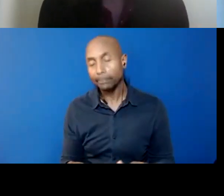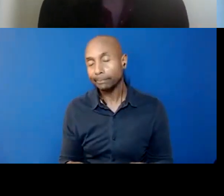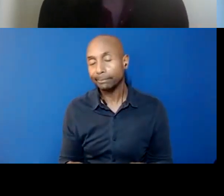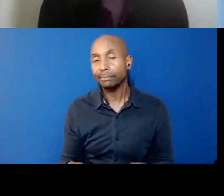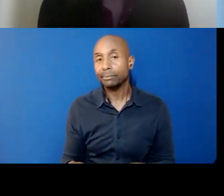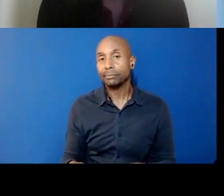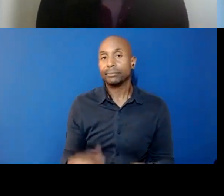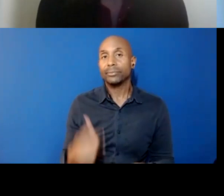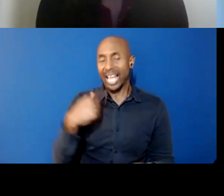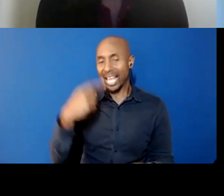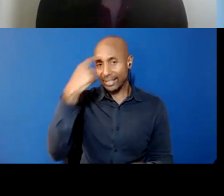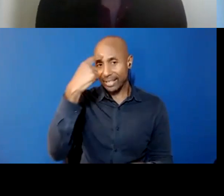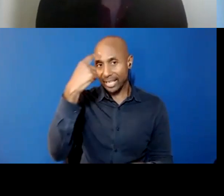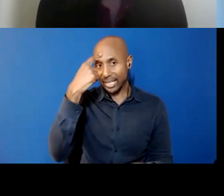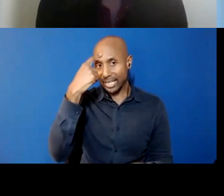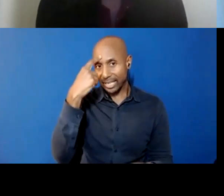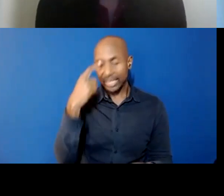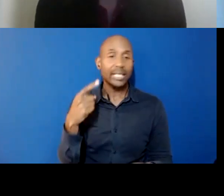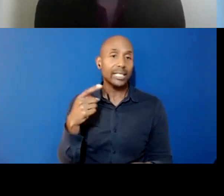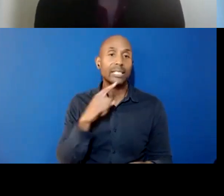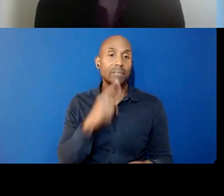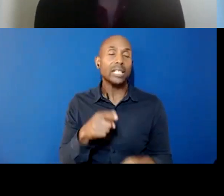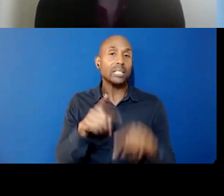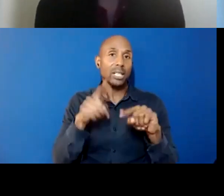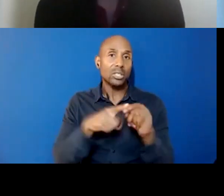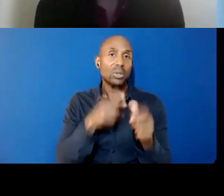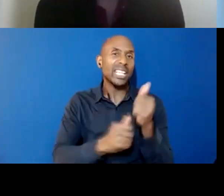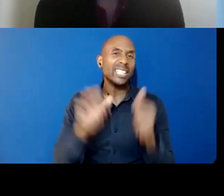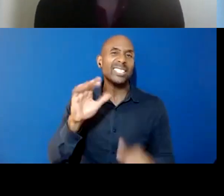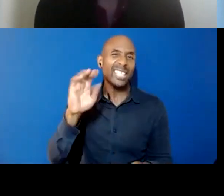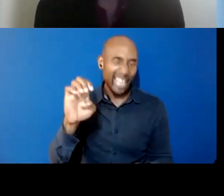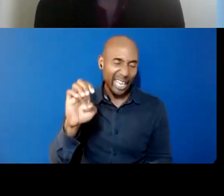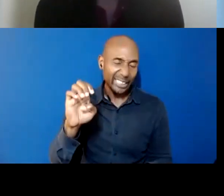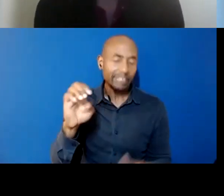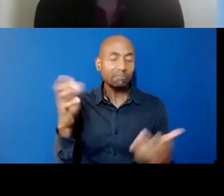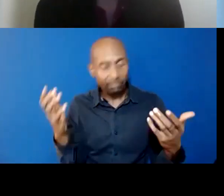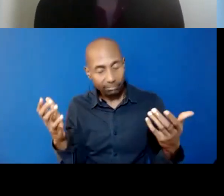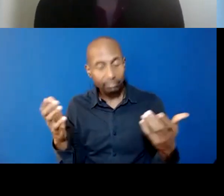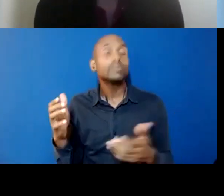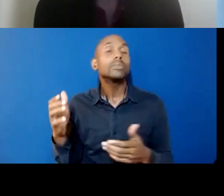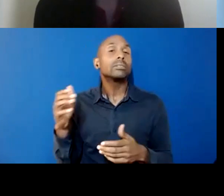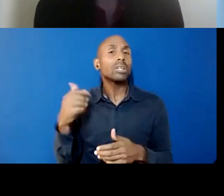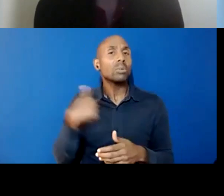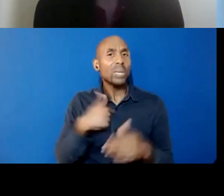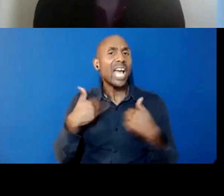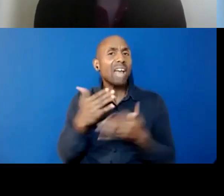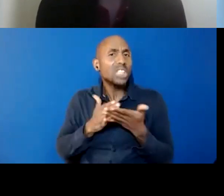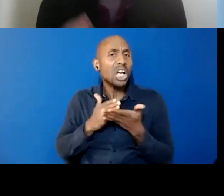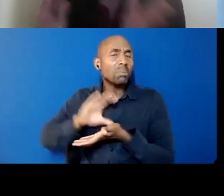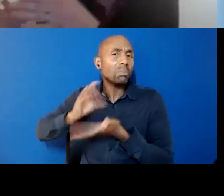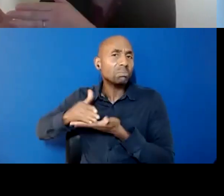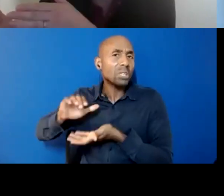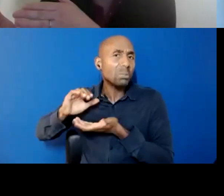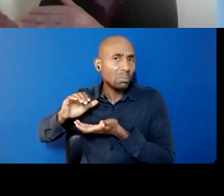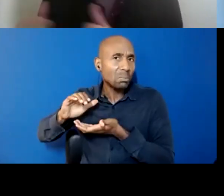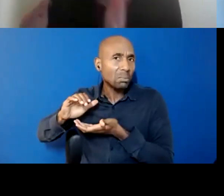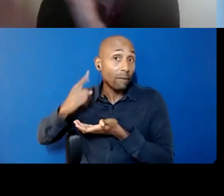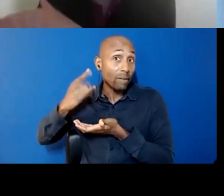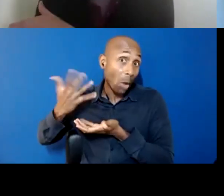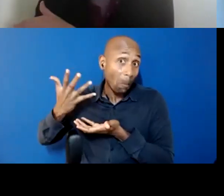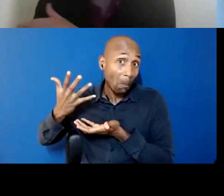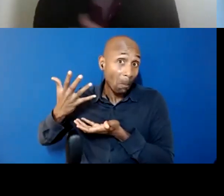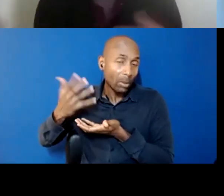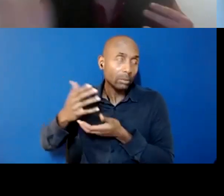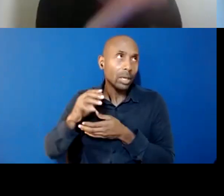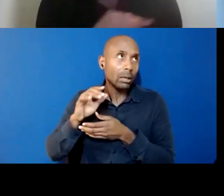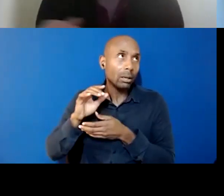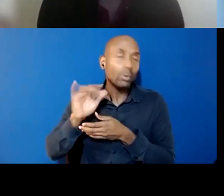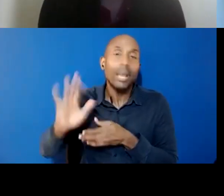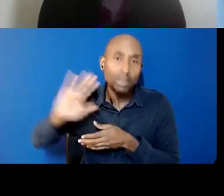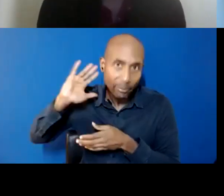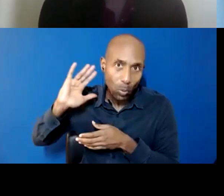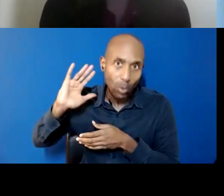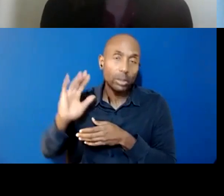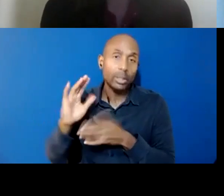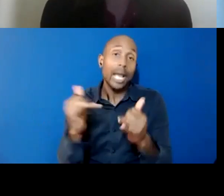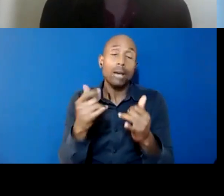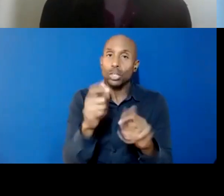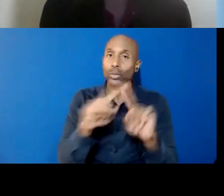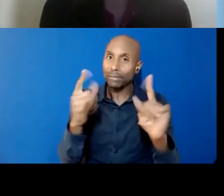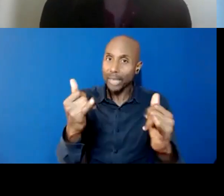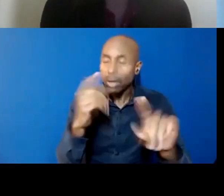It is a case by case basis, but there is some funding or at this point in time, it was there